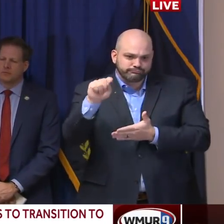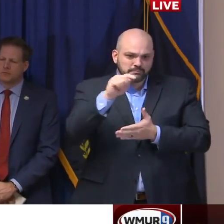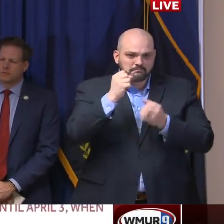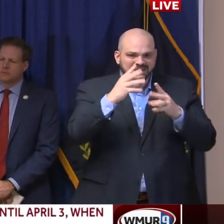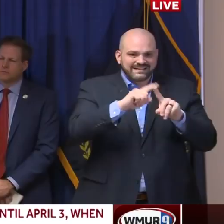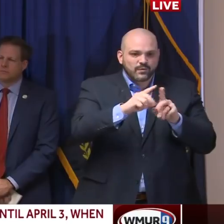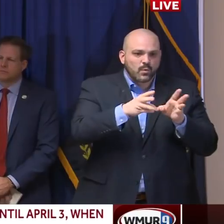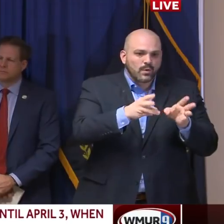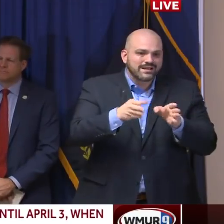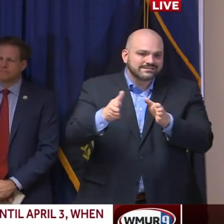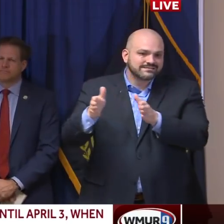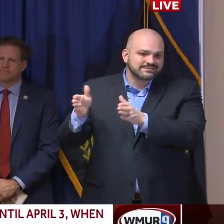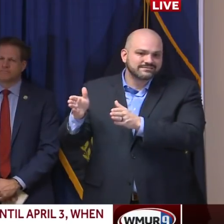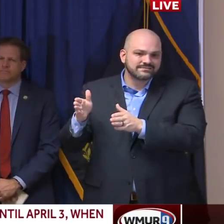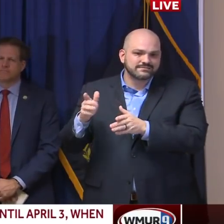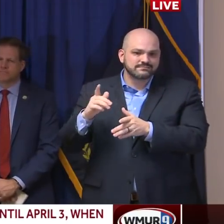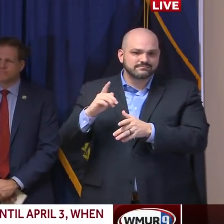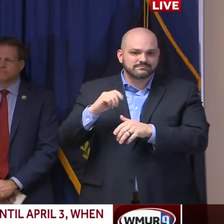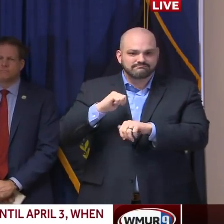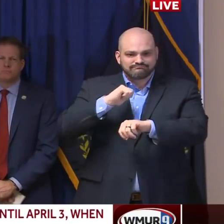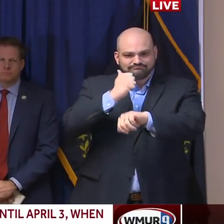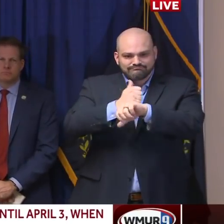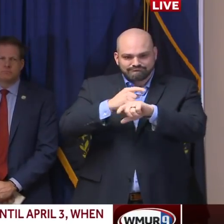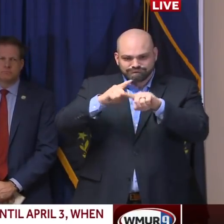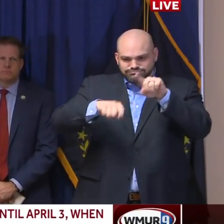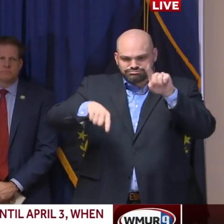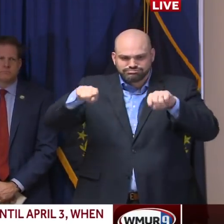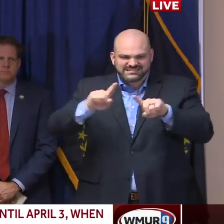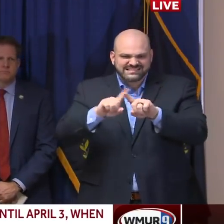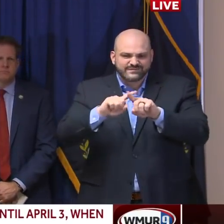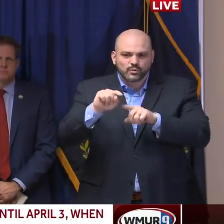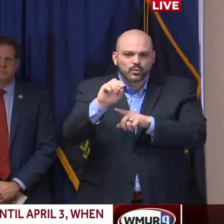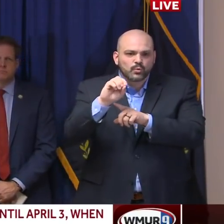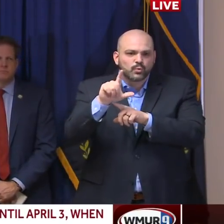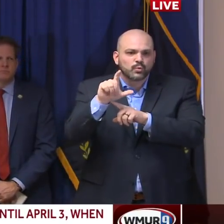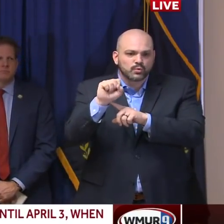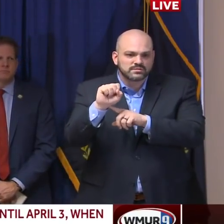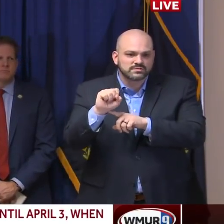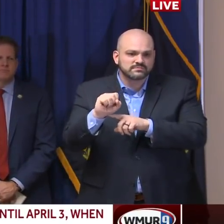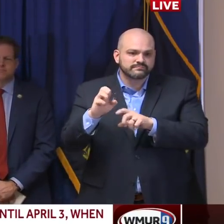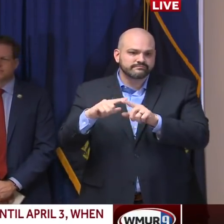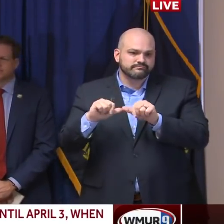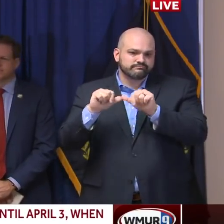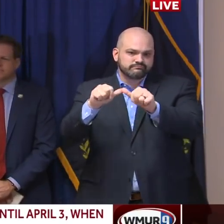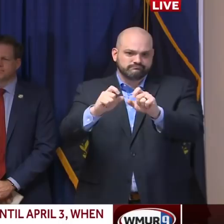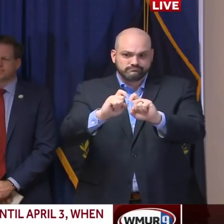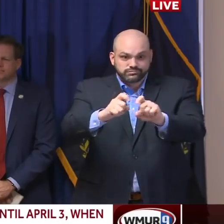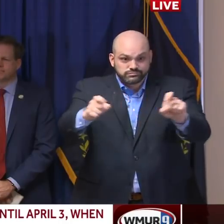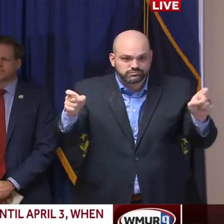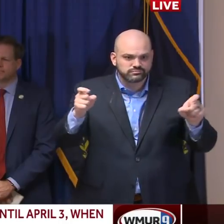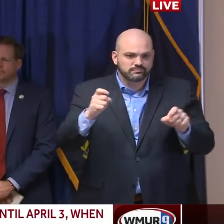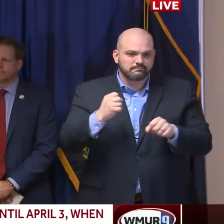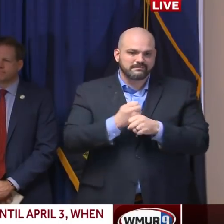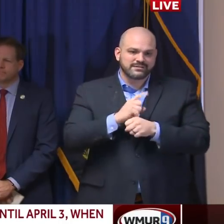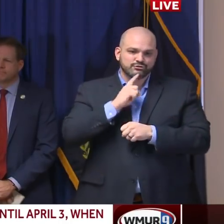WE MANAGED TO LEARN QUITE WELL. WE ARE WORKING WITH OUR SCHOOLS IN MANY WAYS. WE HAVE ROLLED OUT A NUMBER OF TOOLS TO THEM.